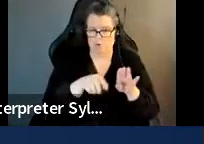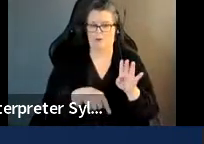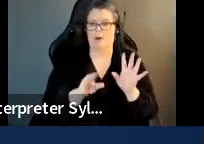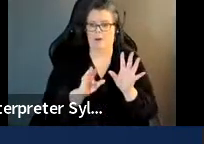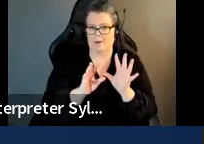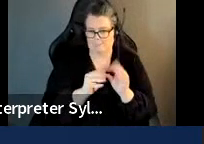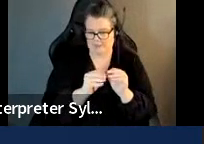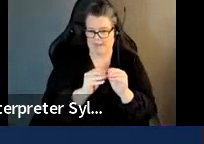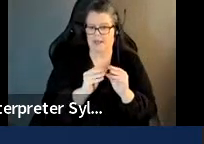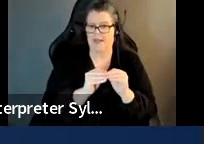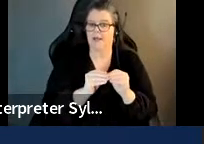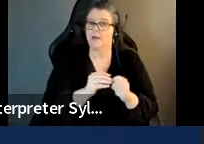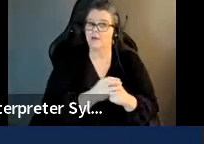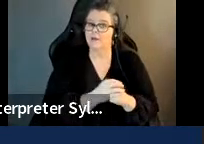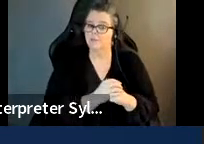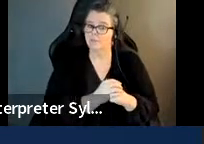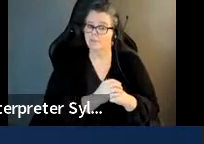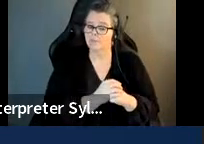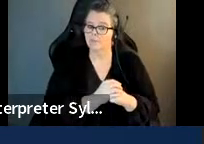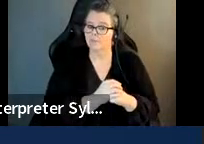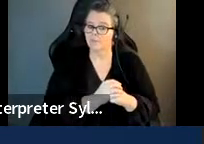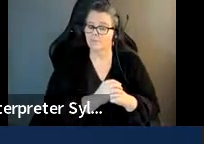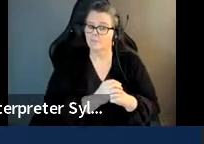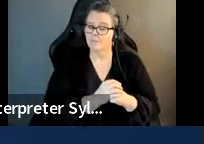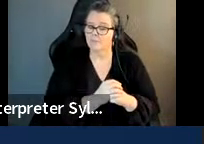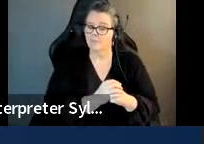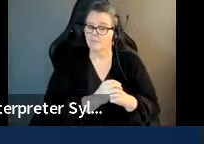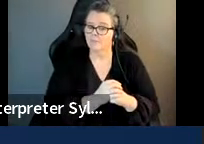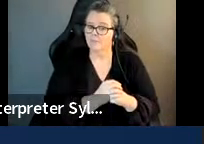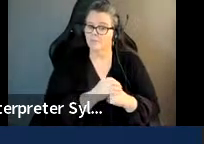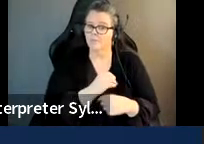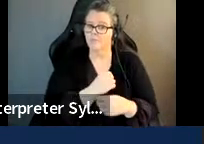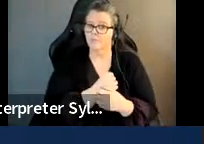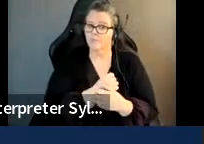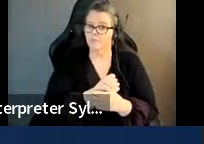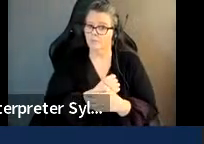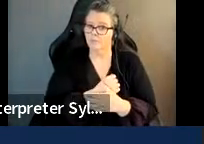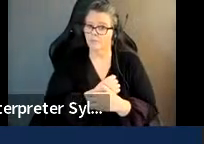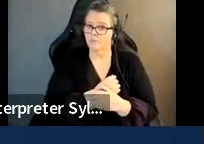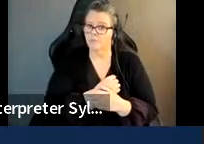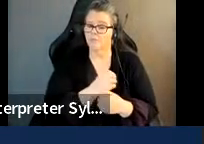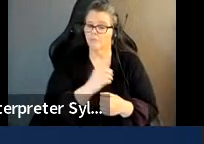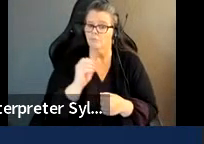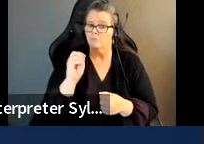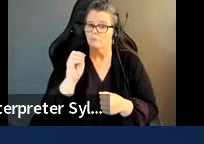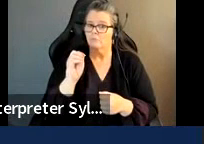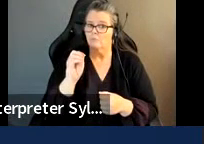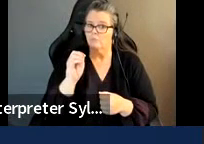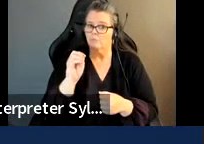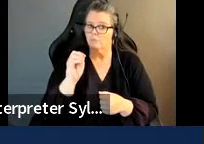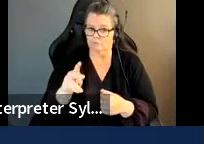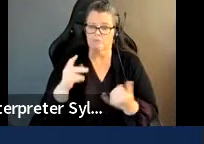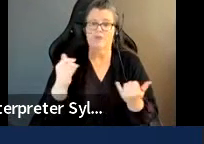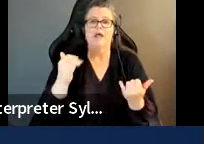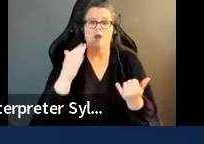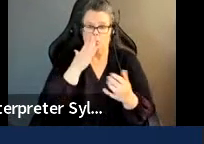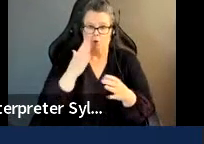All right, so we'll go ahead and we'll end today's informational meeting.